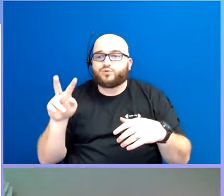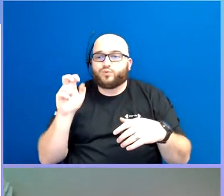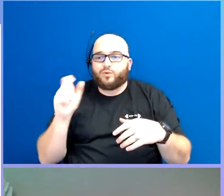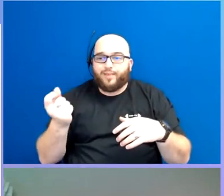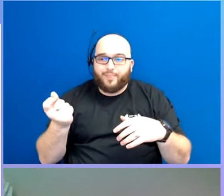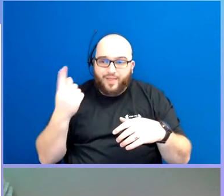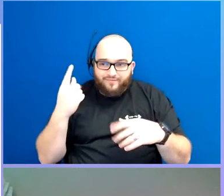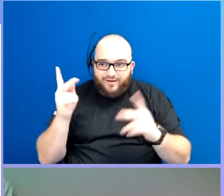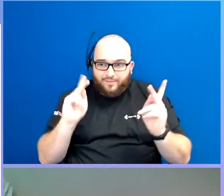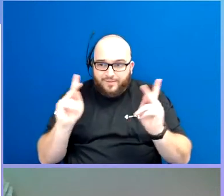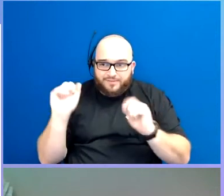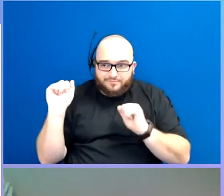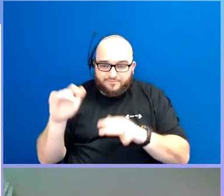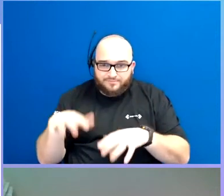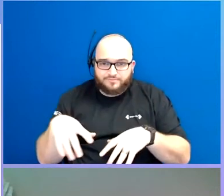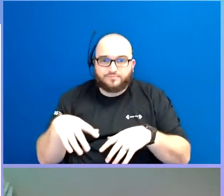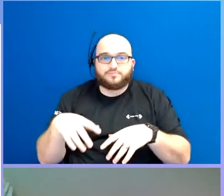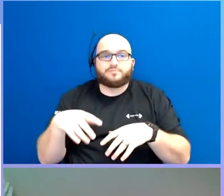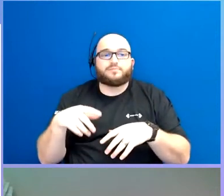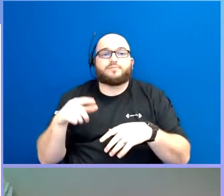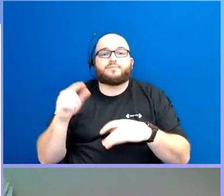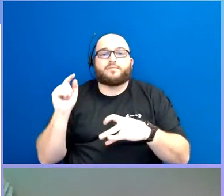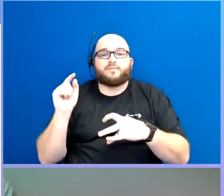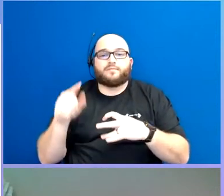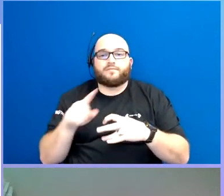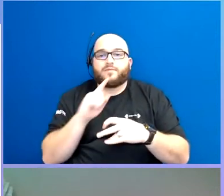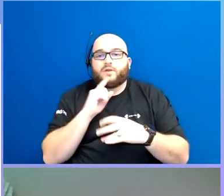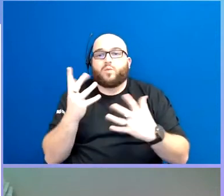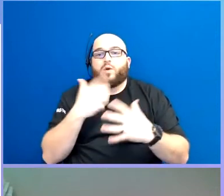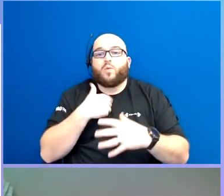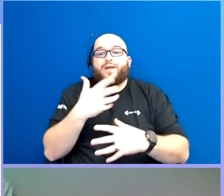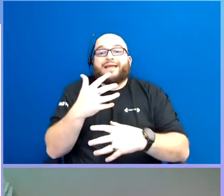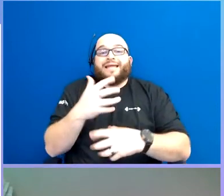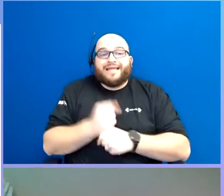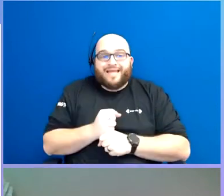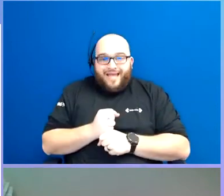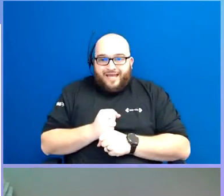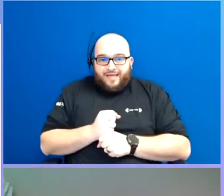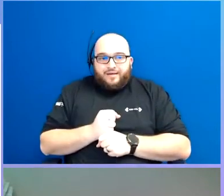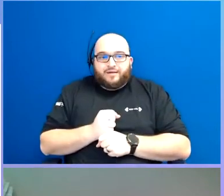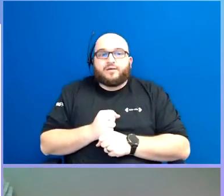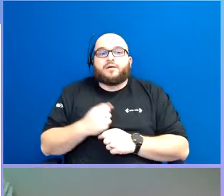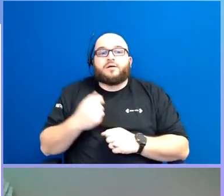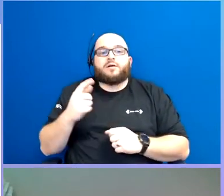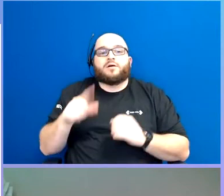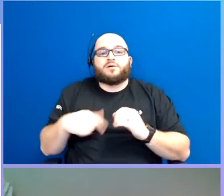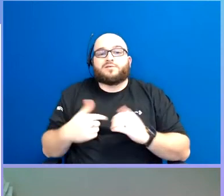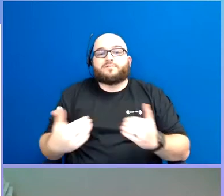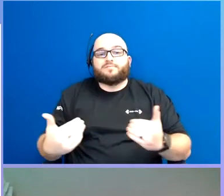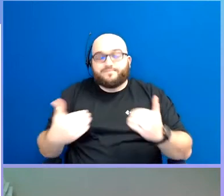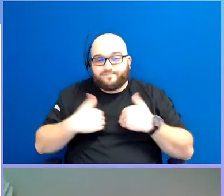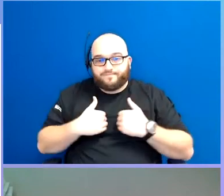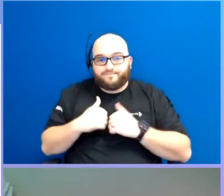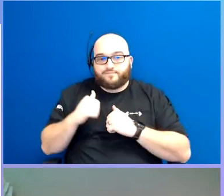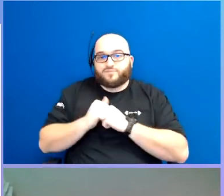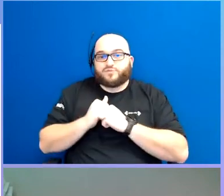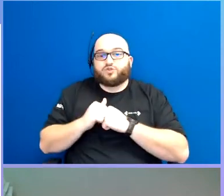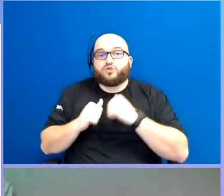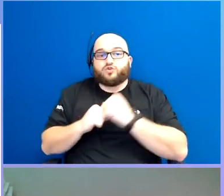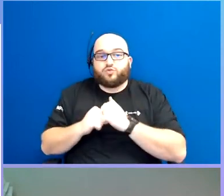so this is this is what we get when we have a, uh, structured